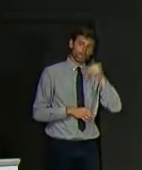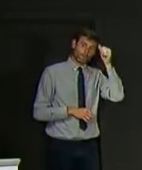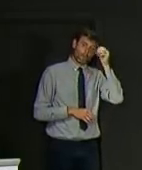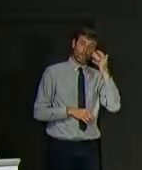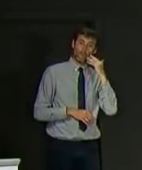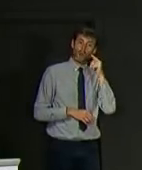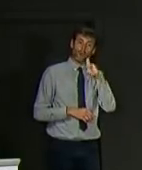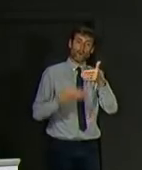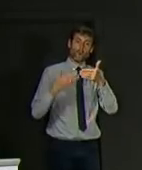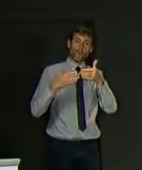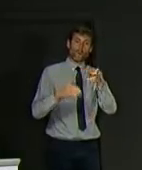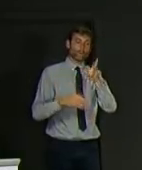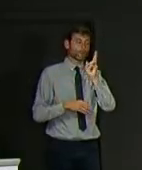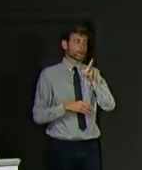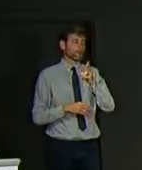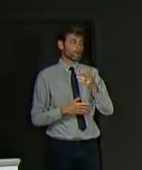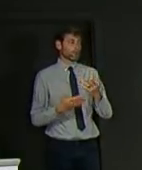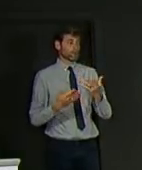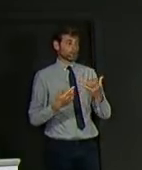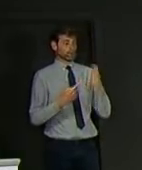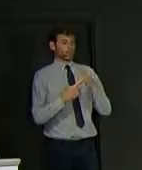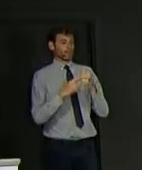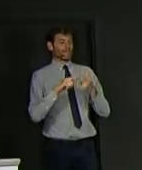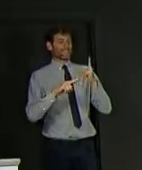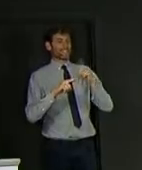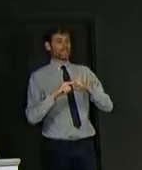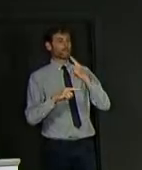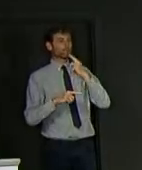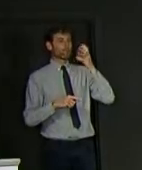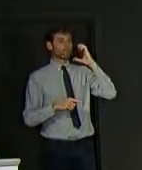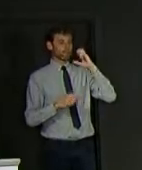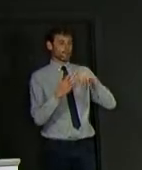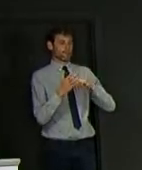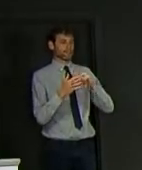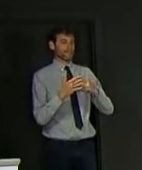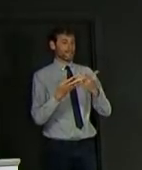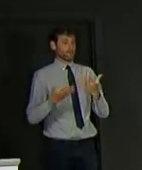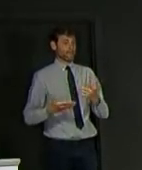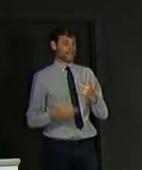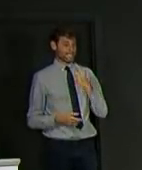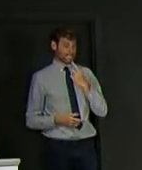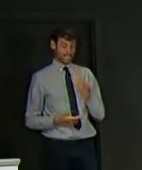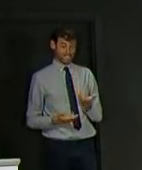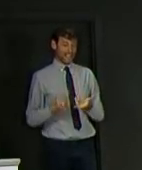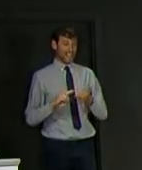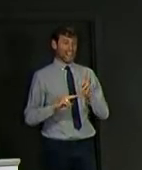has told Radio Tay today that without financial support he cannot see there being a future